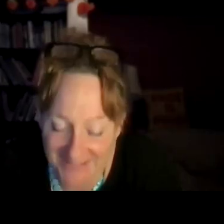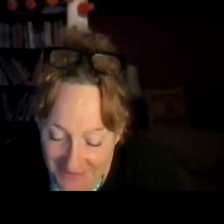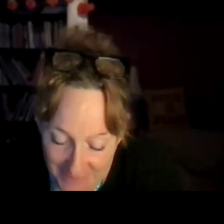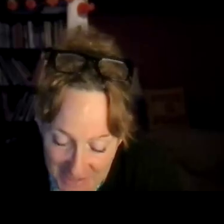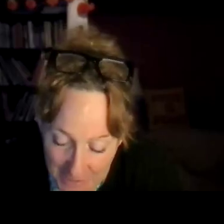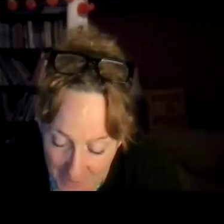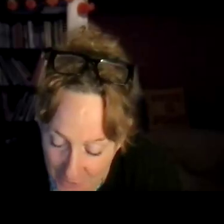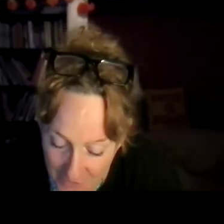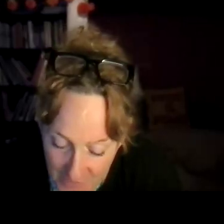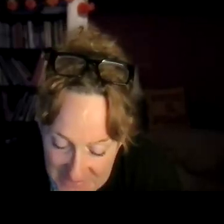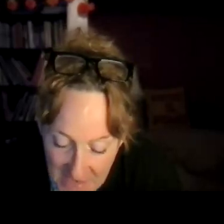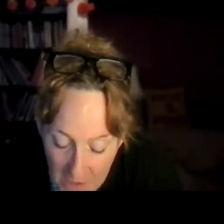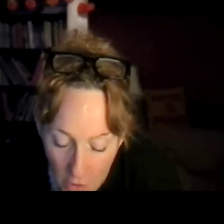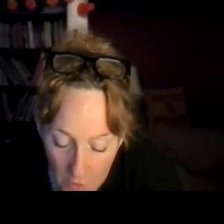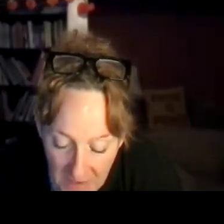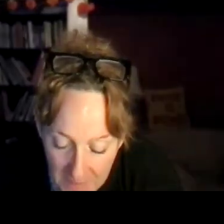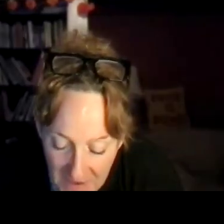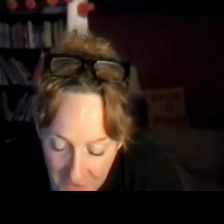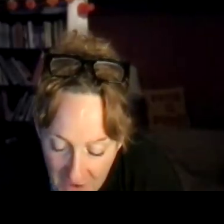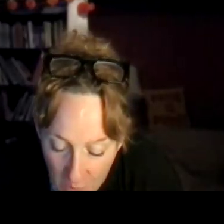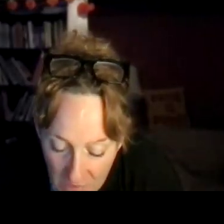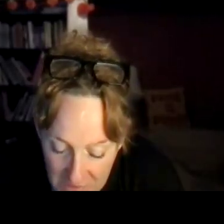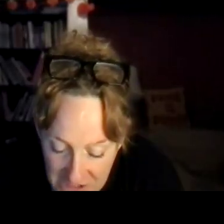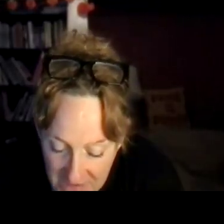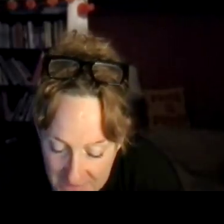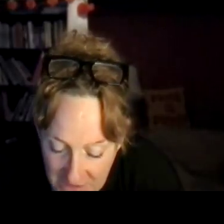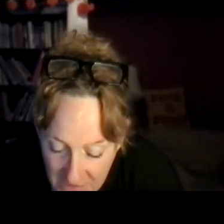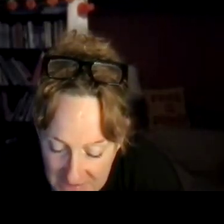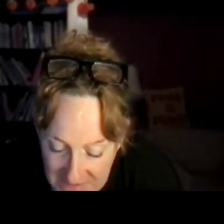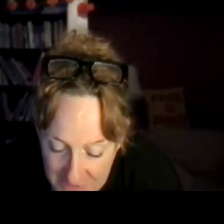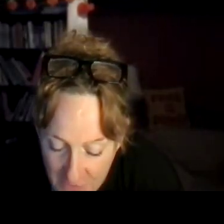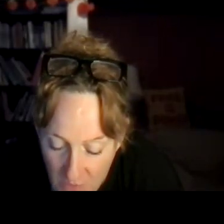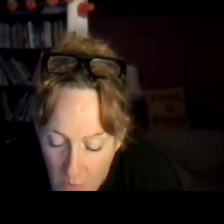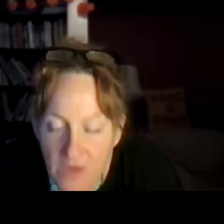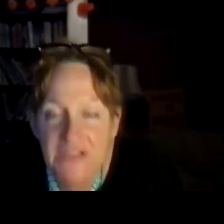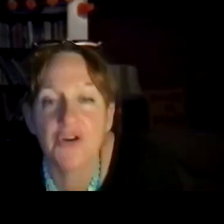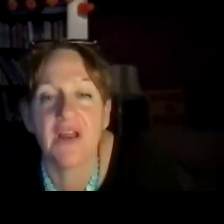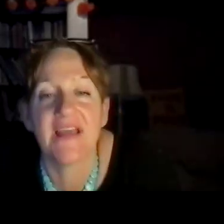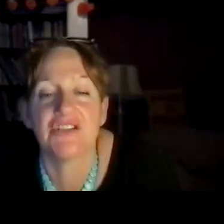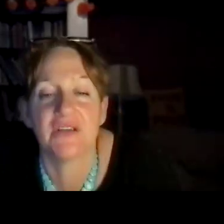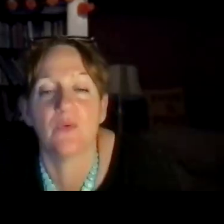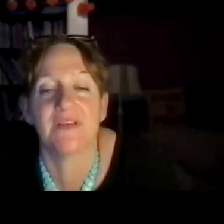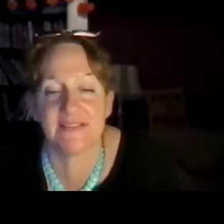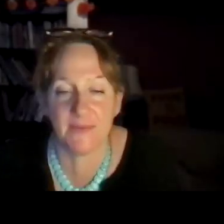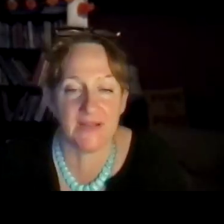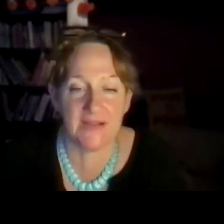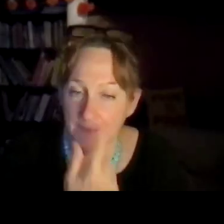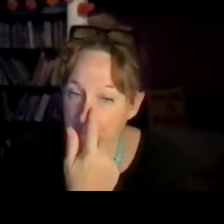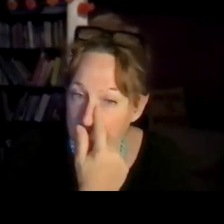Meriah: Seems like a beautiful place. Oh, iPhone: yeah Meriah: I forgot one question. I'm sorry I skipped over one. What's your connection with disability?